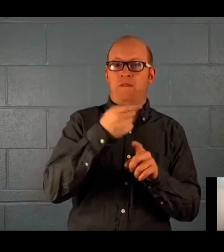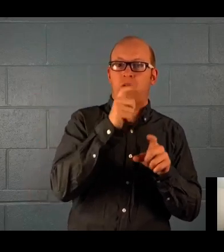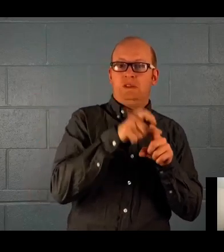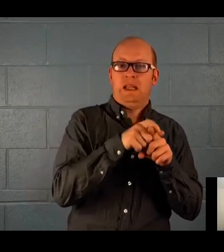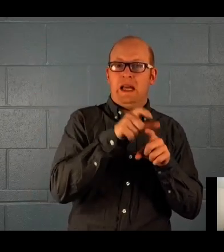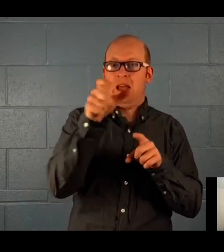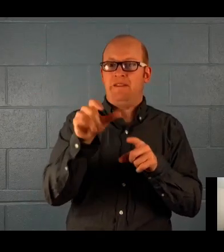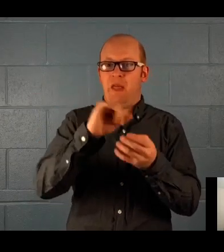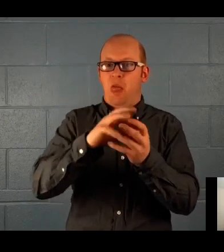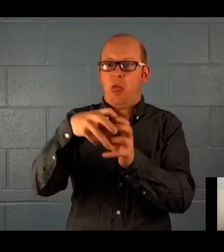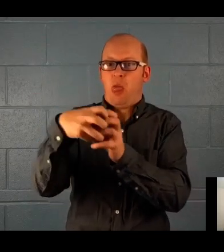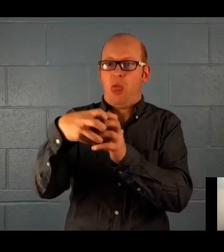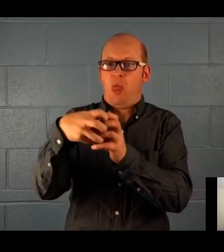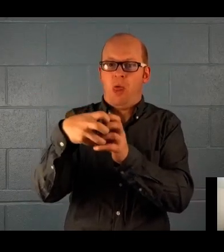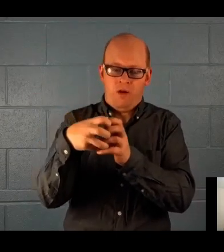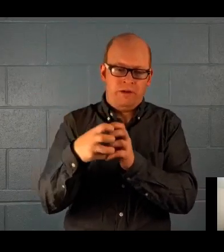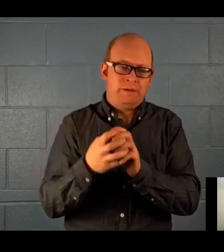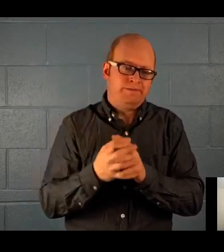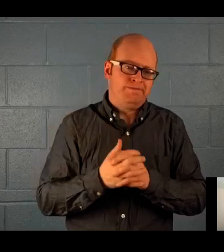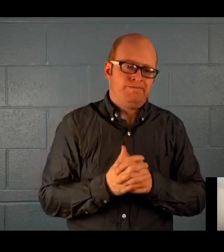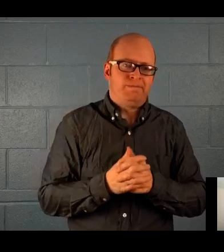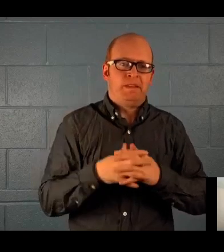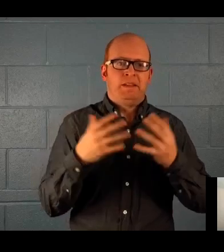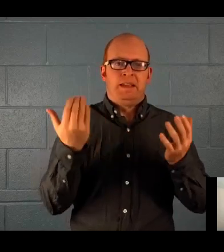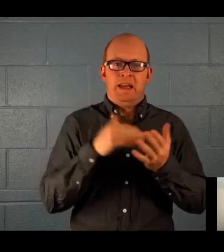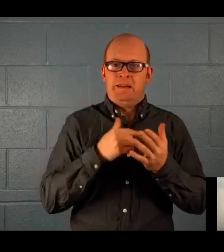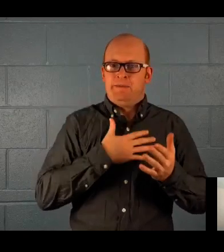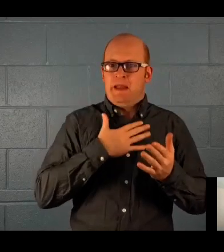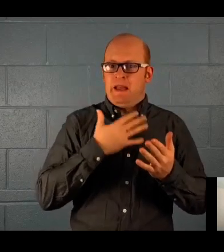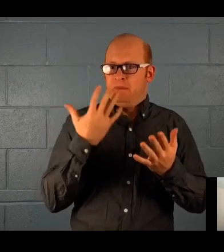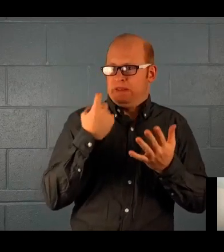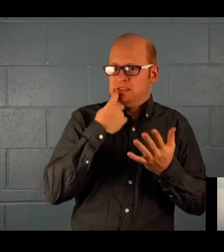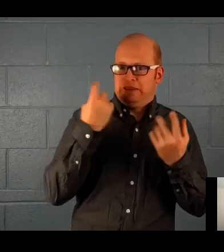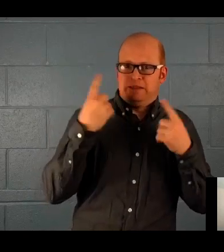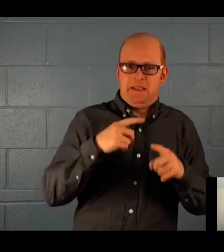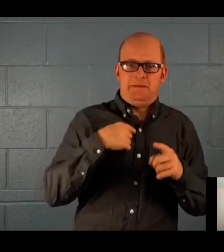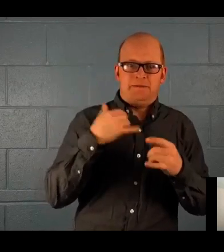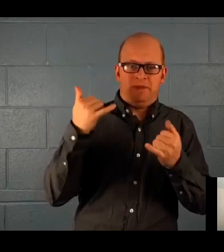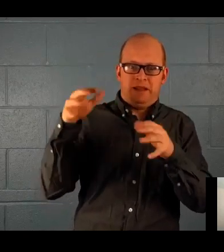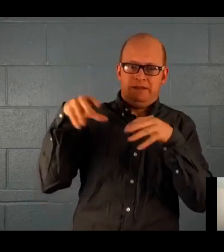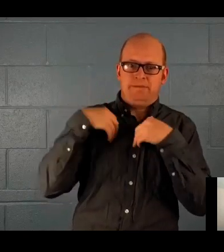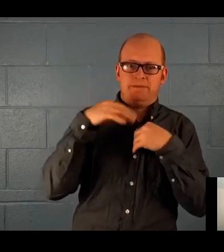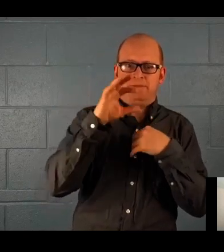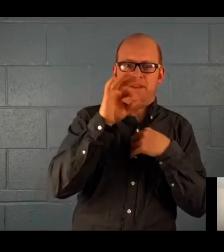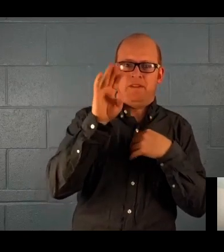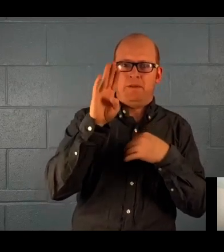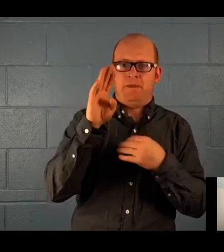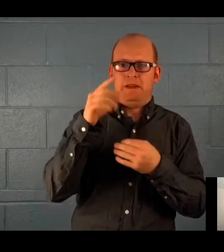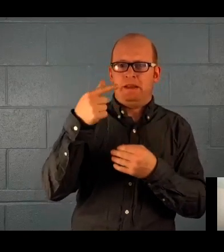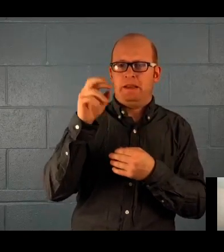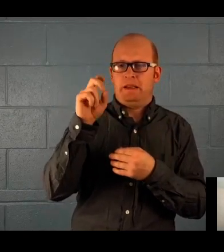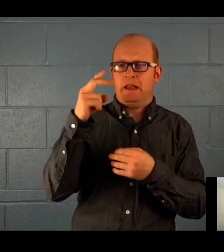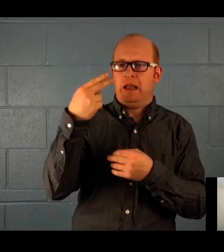And I'm very happy to be the recipient, very recently, of an FFB Gund-Harrington Scholar Award, to pursue this work.